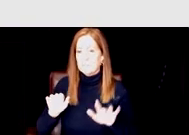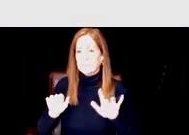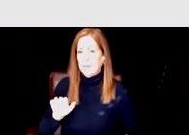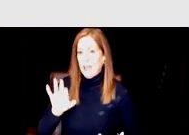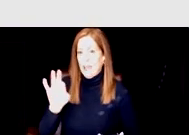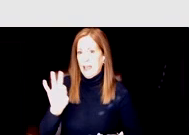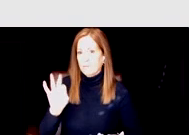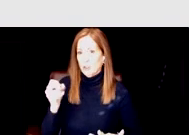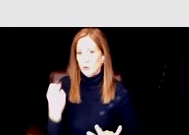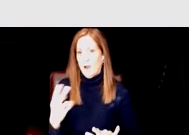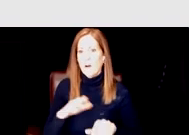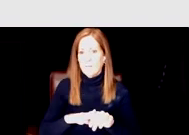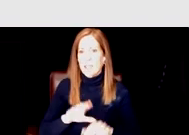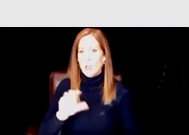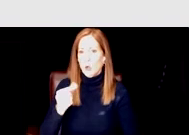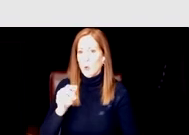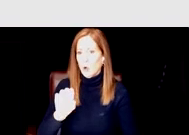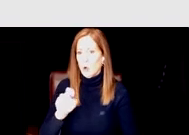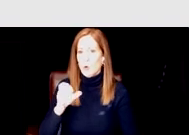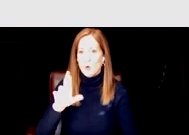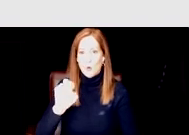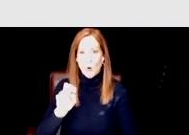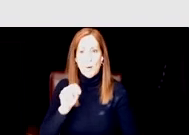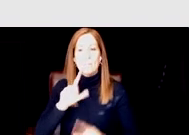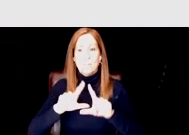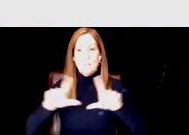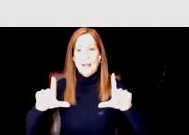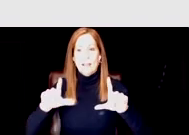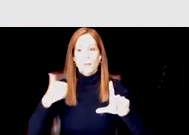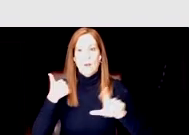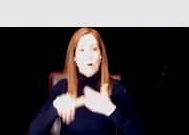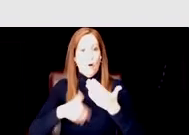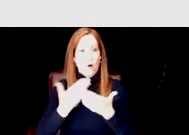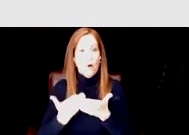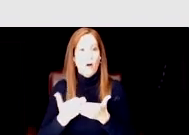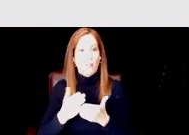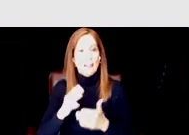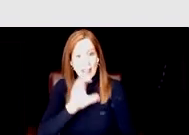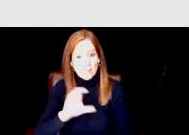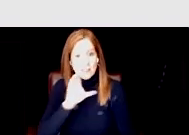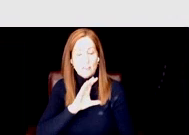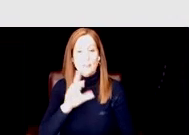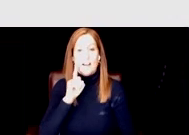the Developer Tools pane open to have all the navigation and highlighting capabilities available.